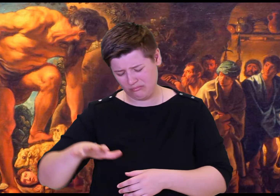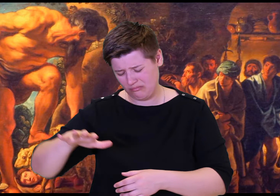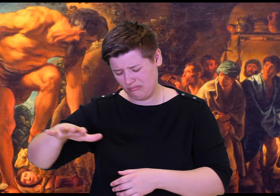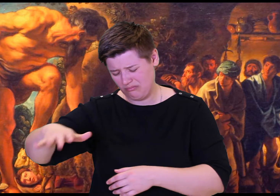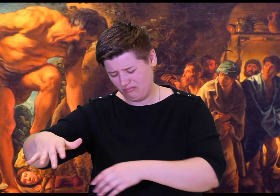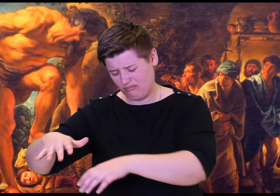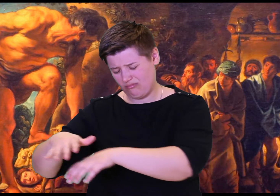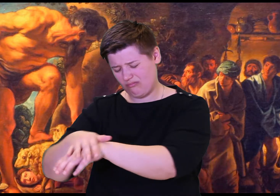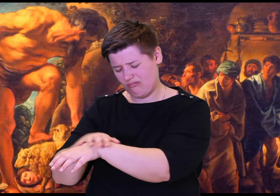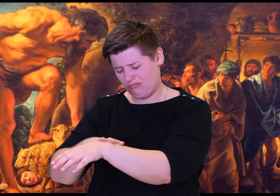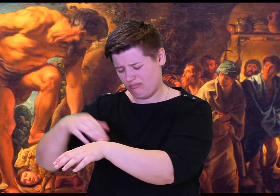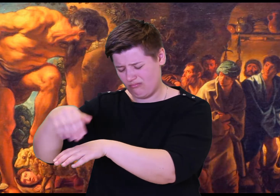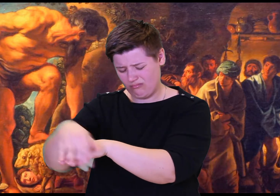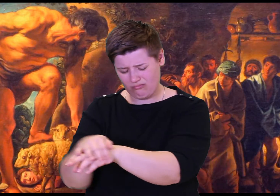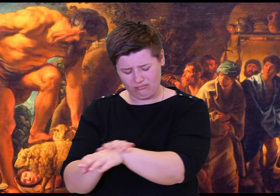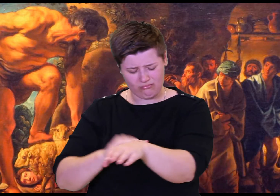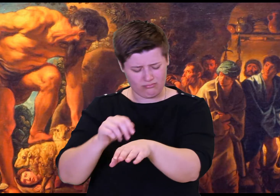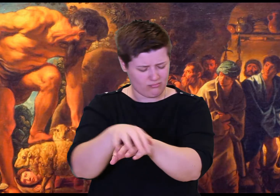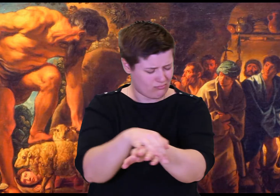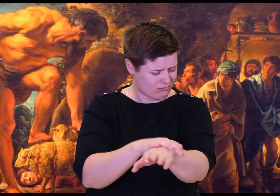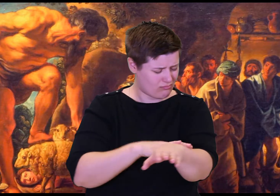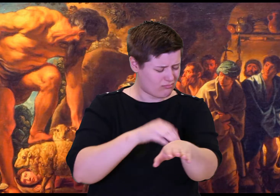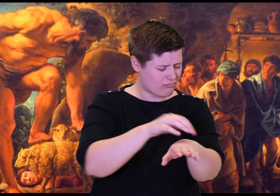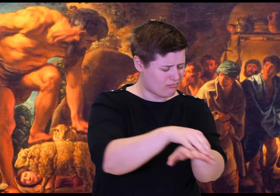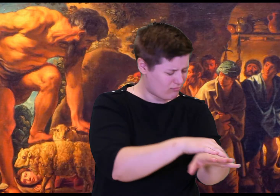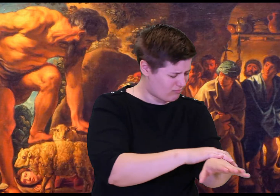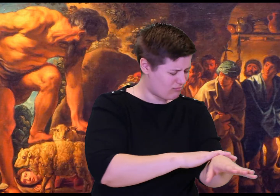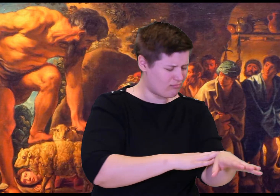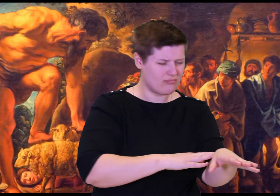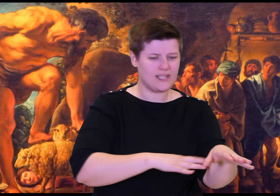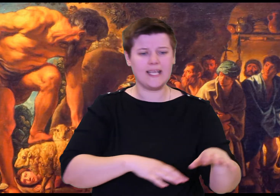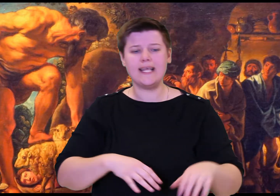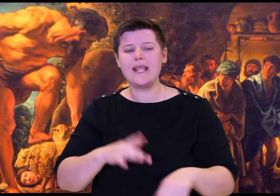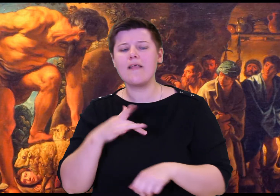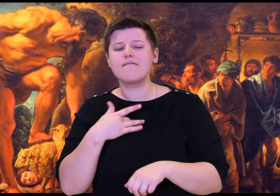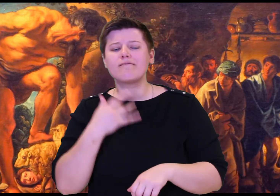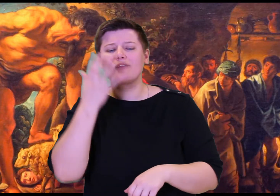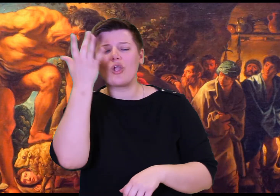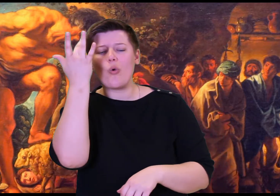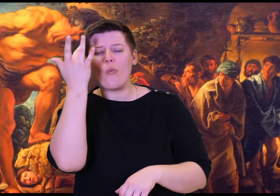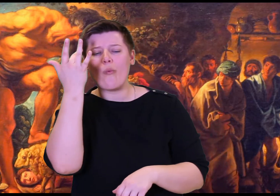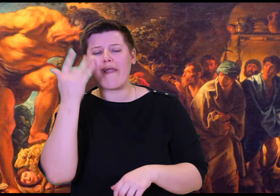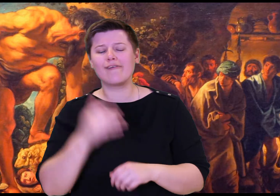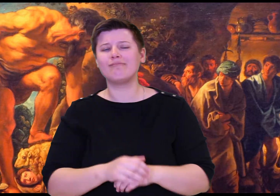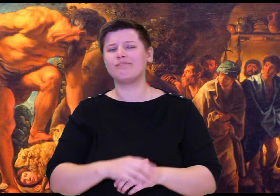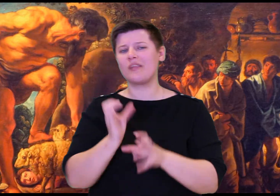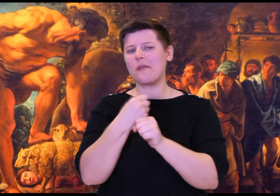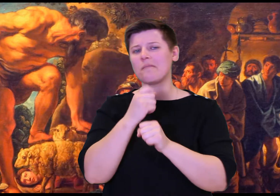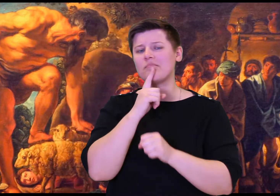Last of them all, the big ram went outside, heavy with wool--and myself,